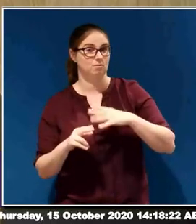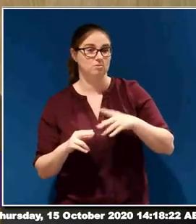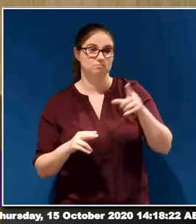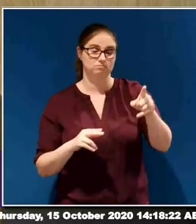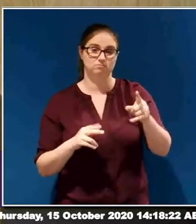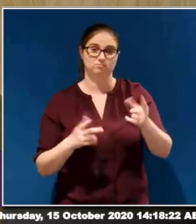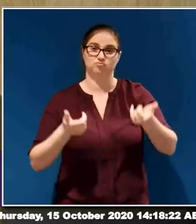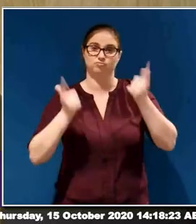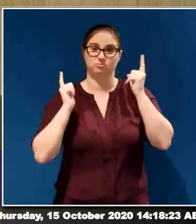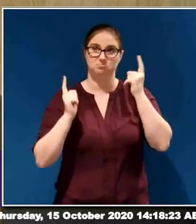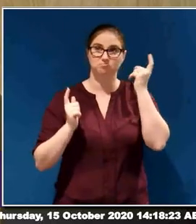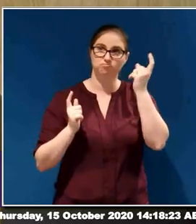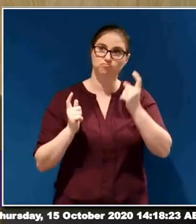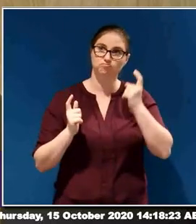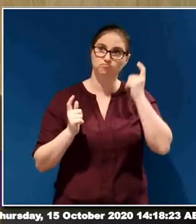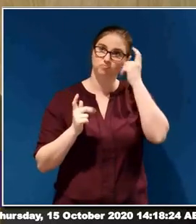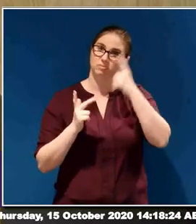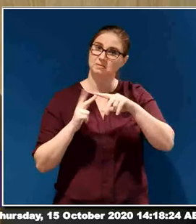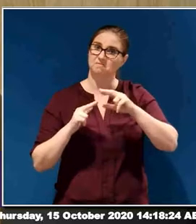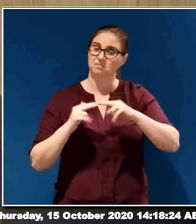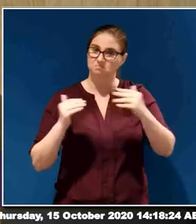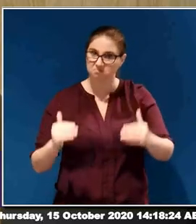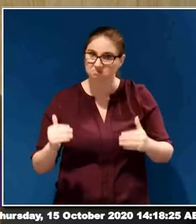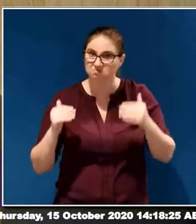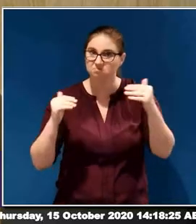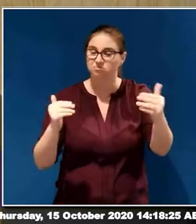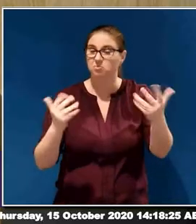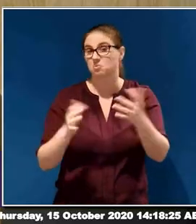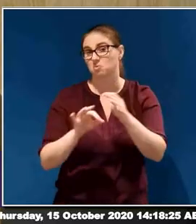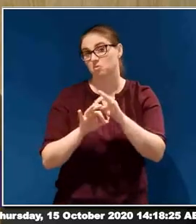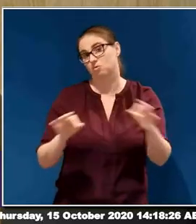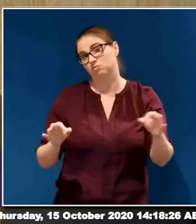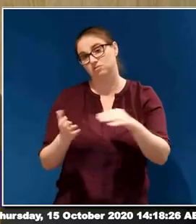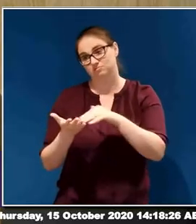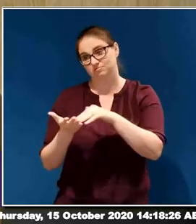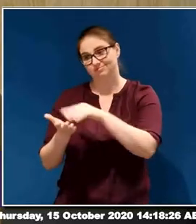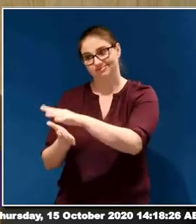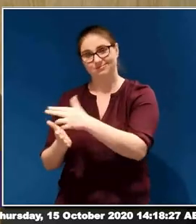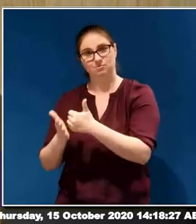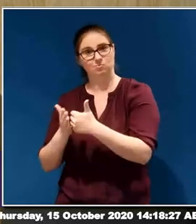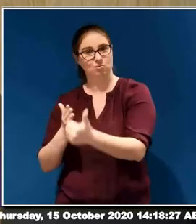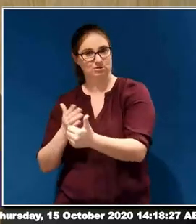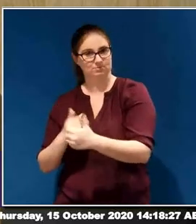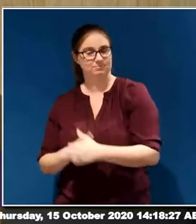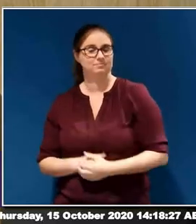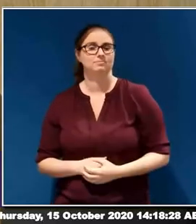So we would sometimes help them write an email, or I'd come along to a meeting at the school with them to support them.